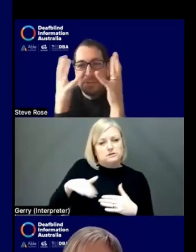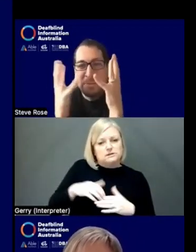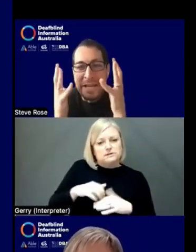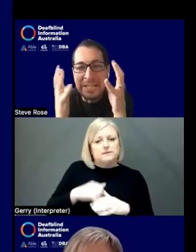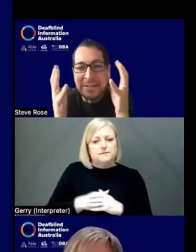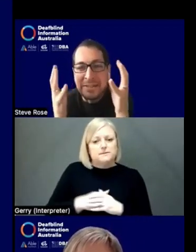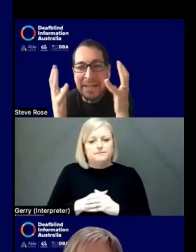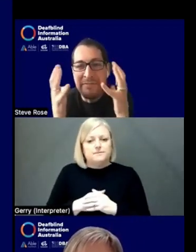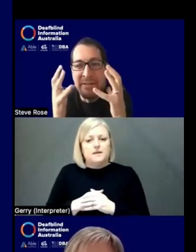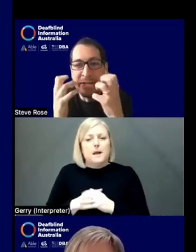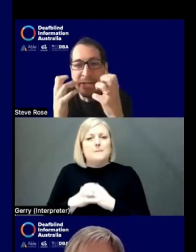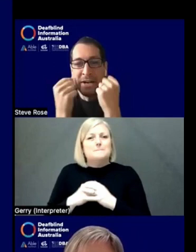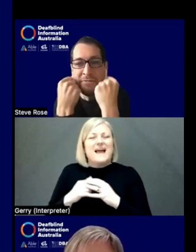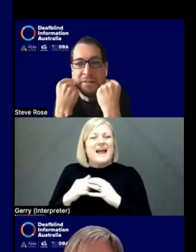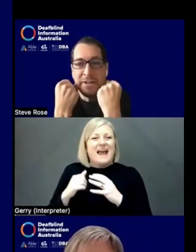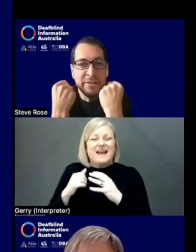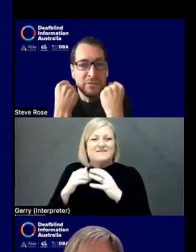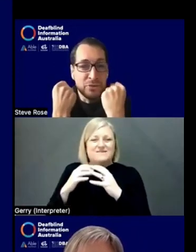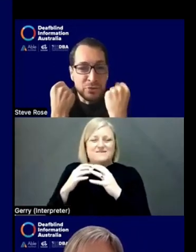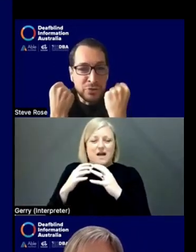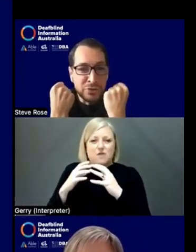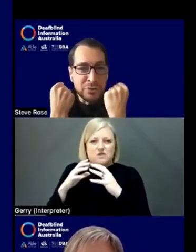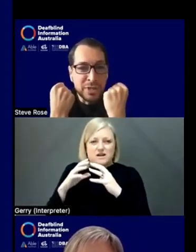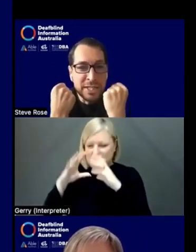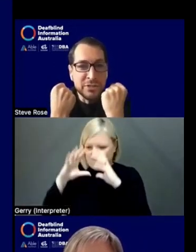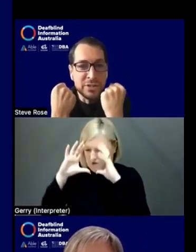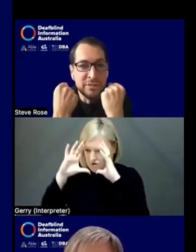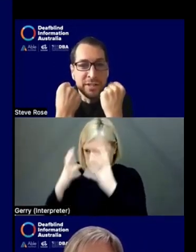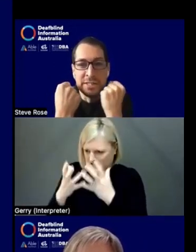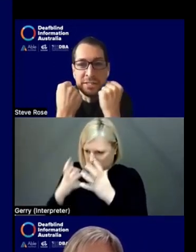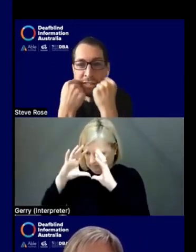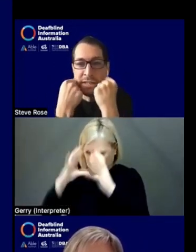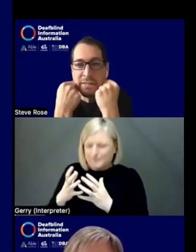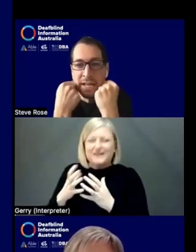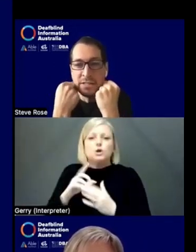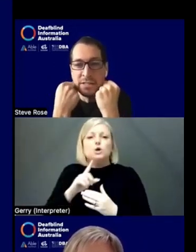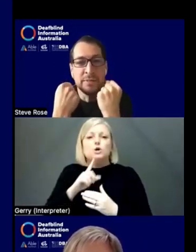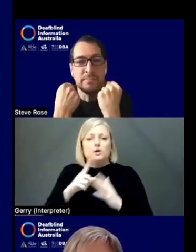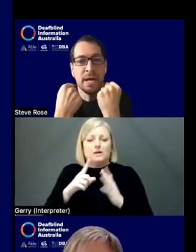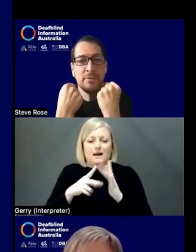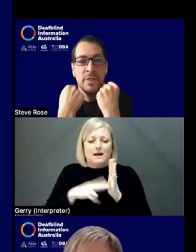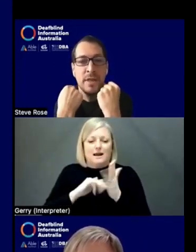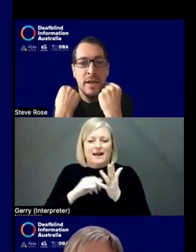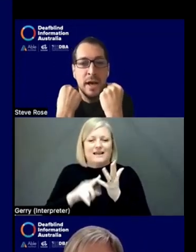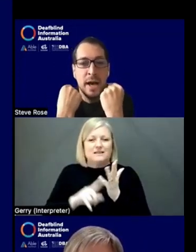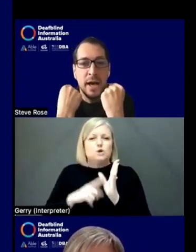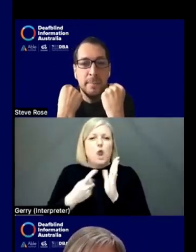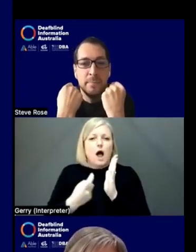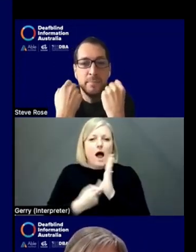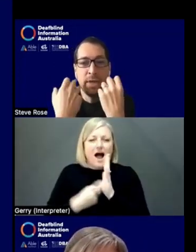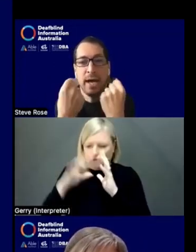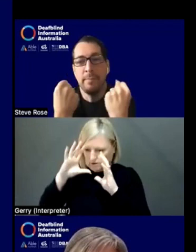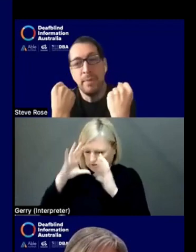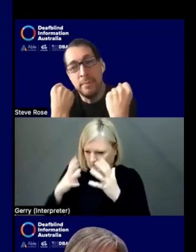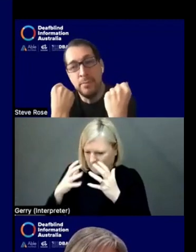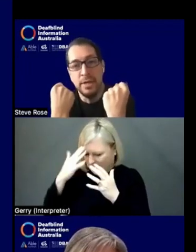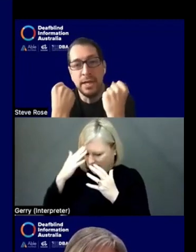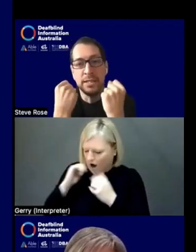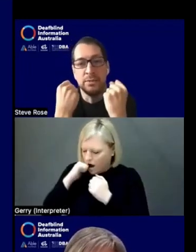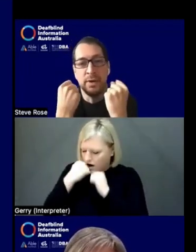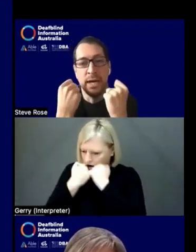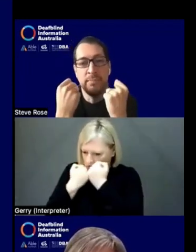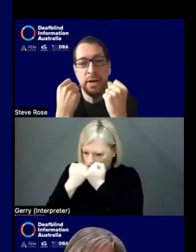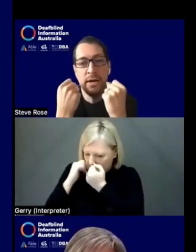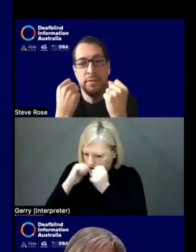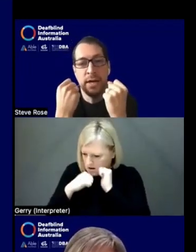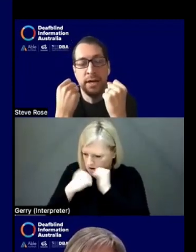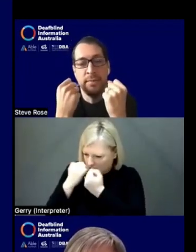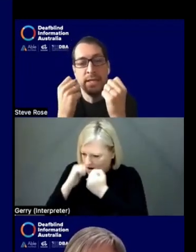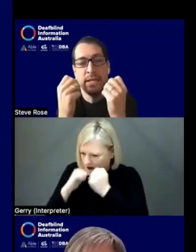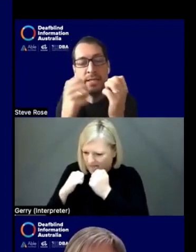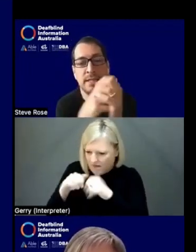You're using the word 'insular', their hands in the mouth, I'm pulling hands away and part of that, there's